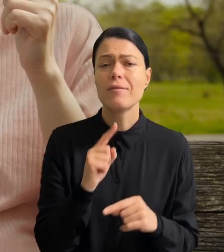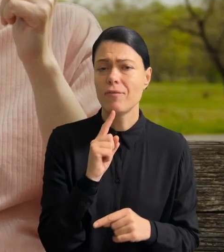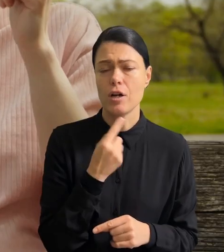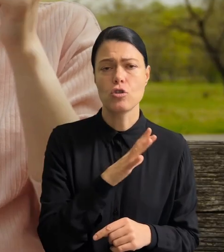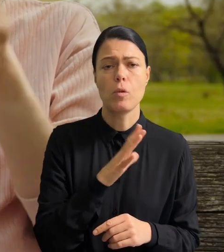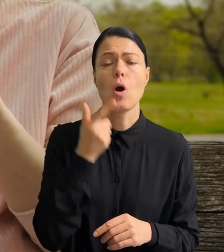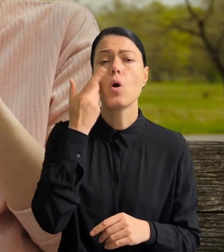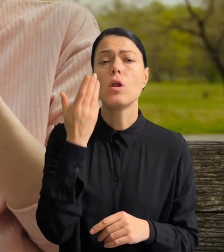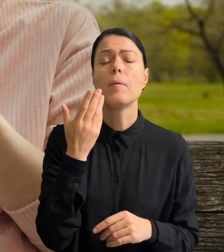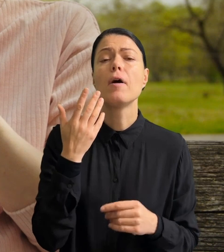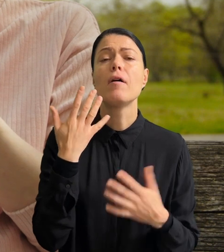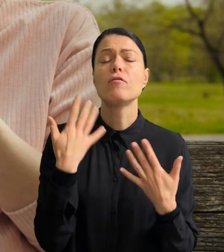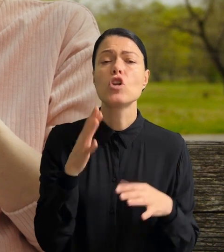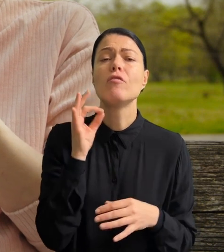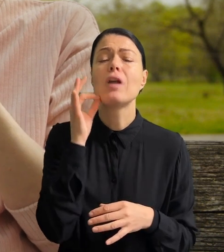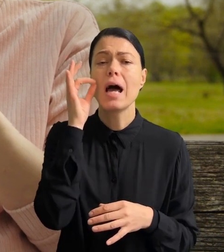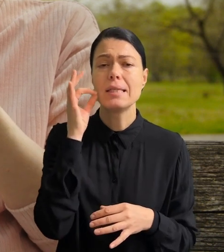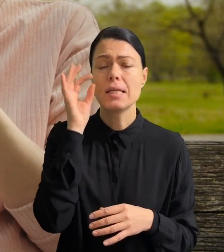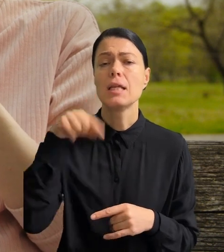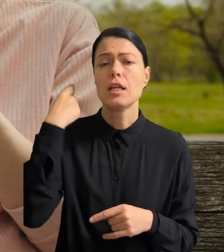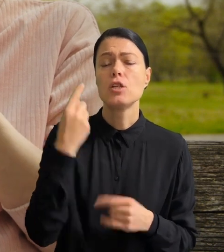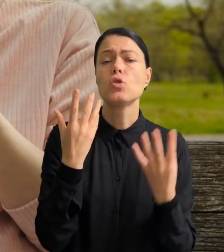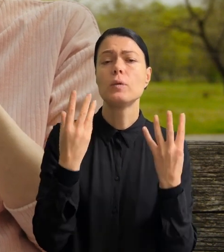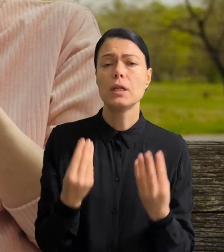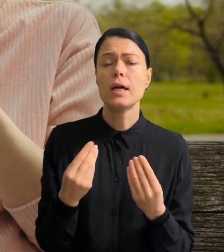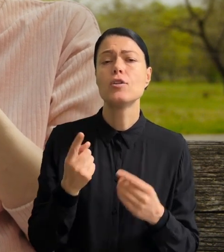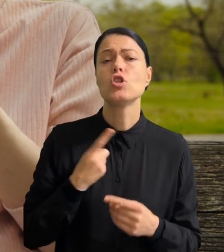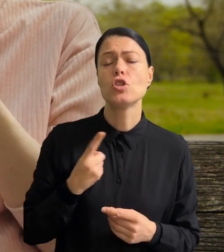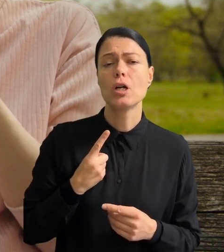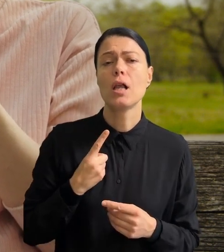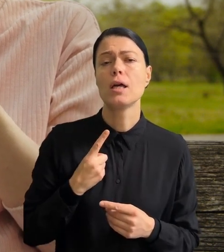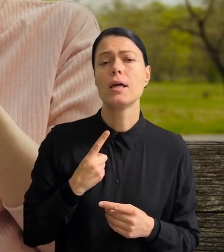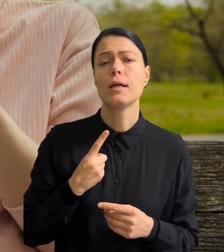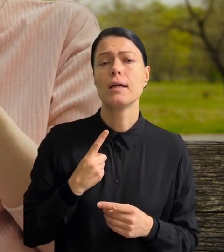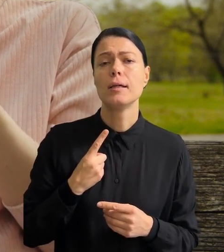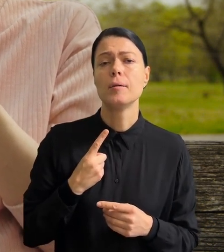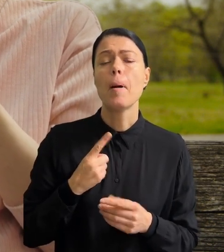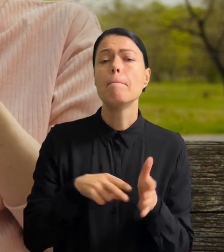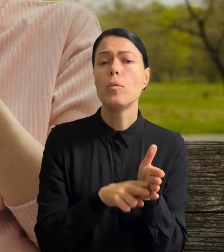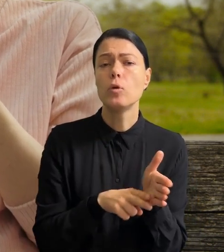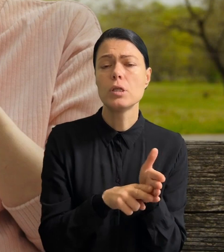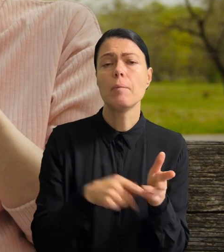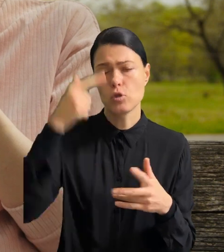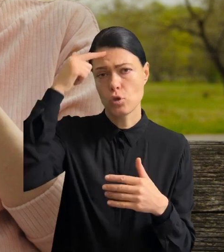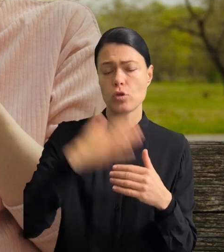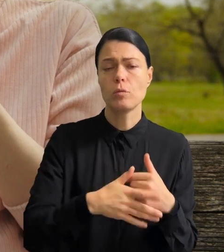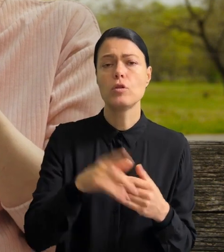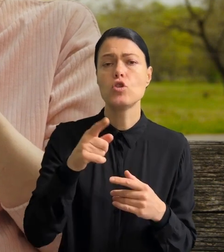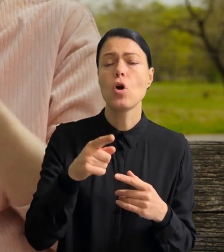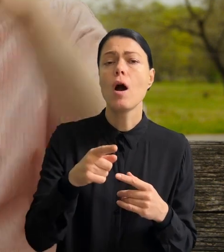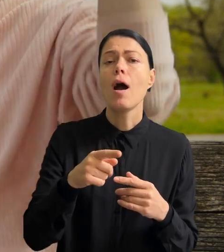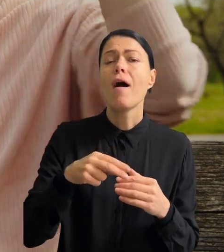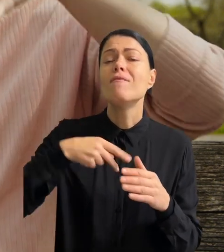When we were waiting for the train the next morning, we realized that it was impossible to get to the platform.